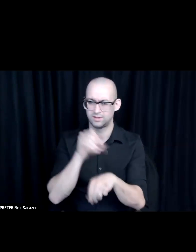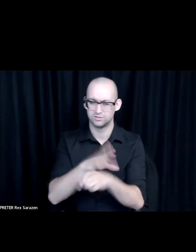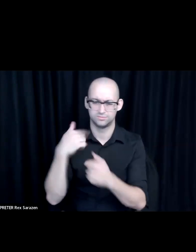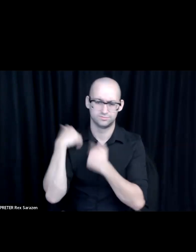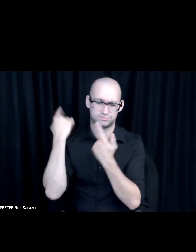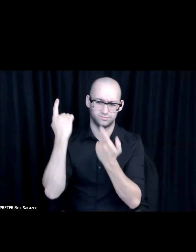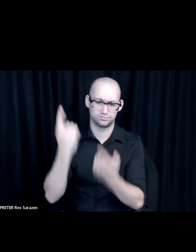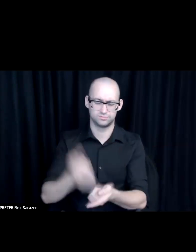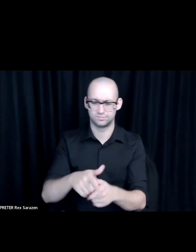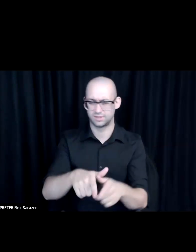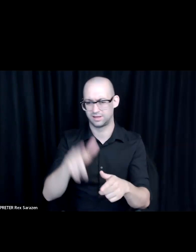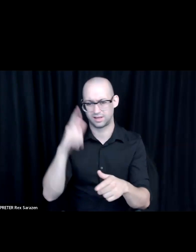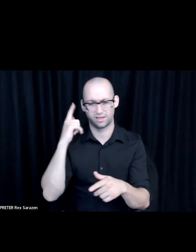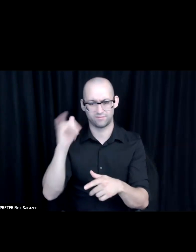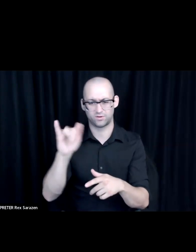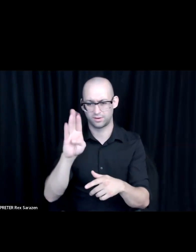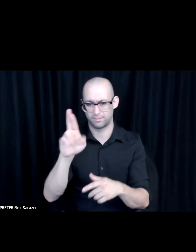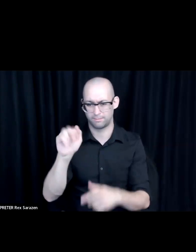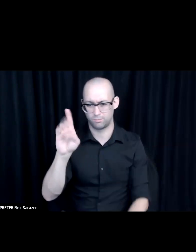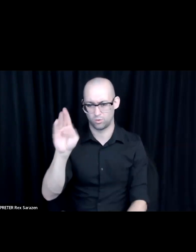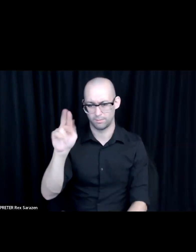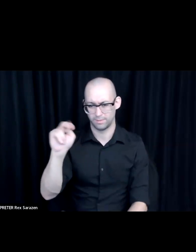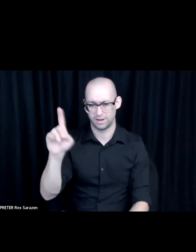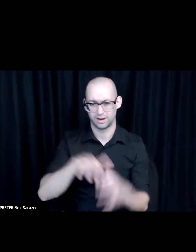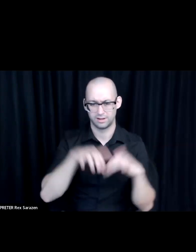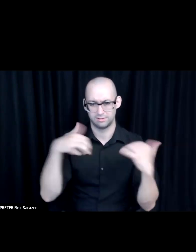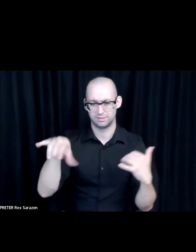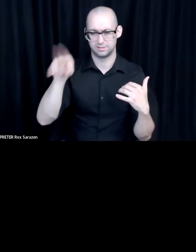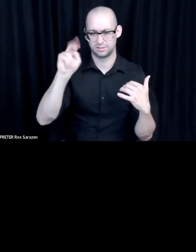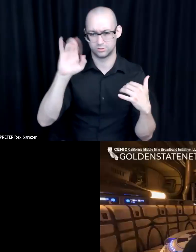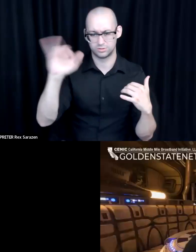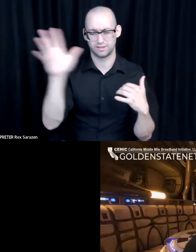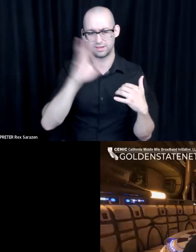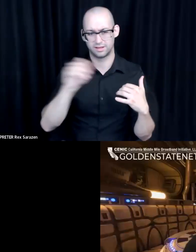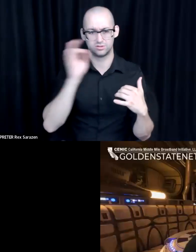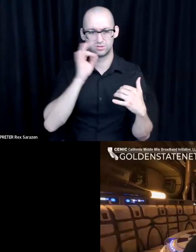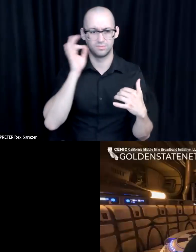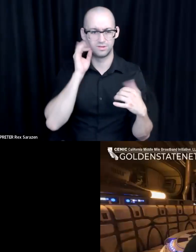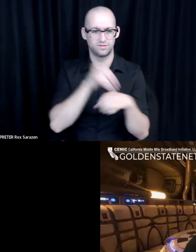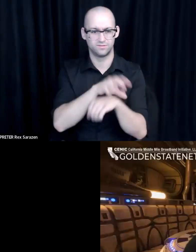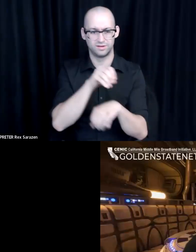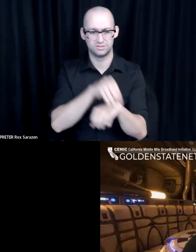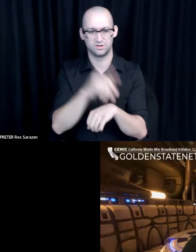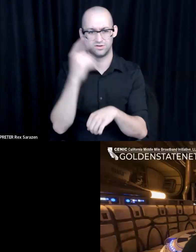then now is the Tribal Advisor to the state’s third party administrator. I'd like to bring